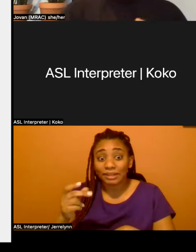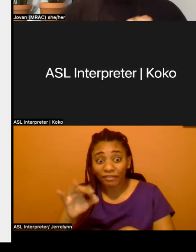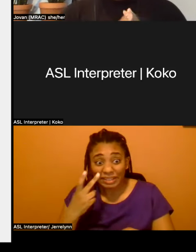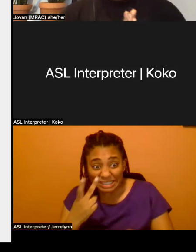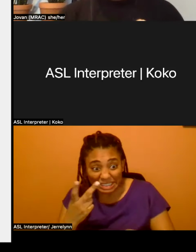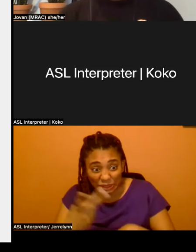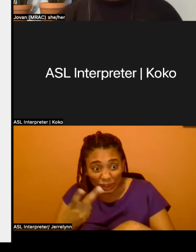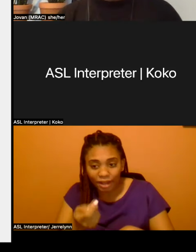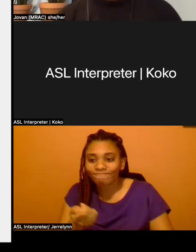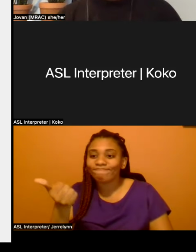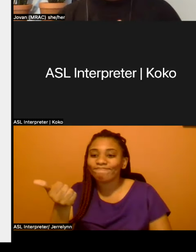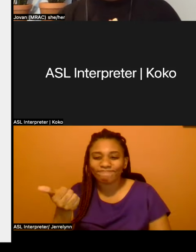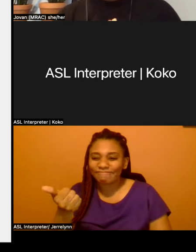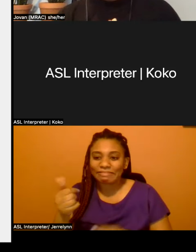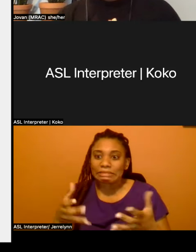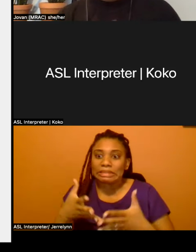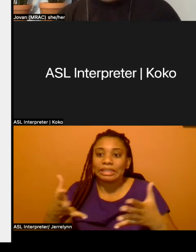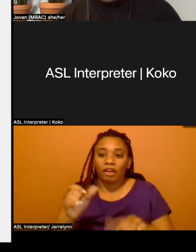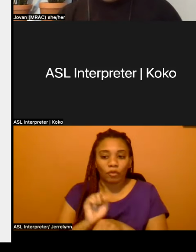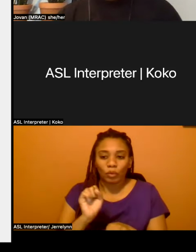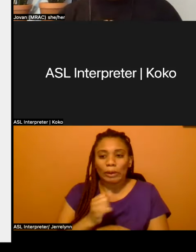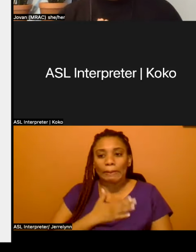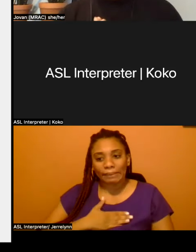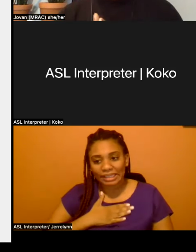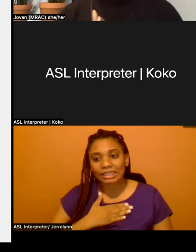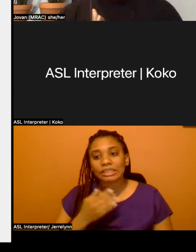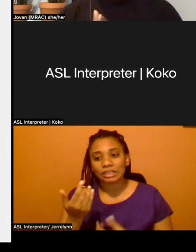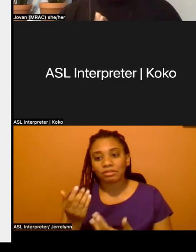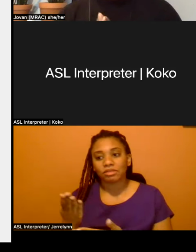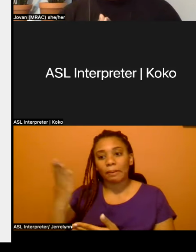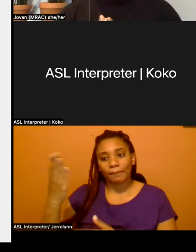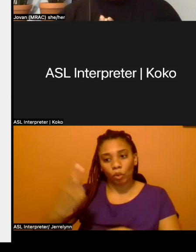All right, so, artists advocates will also be able